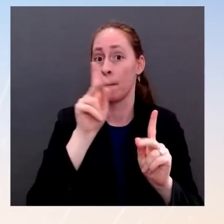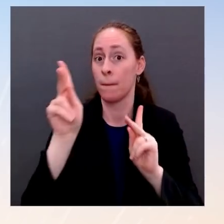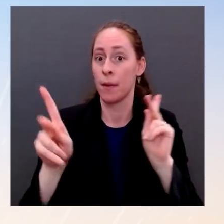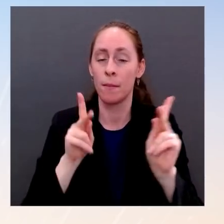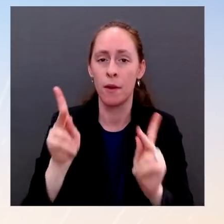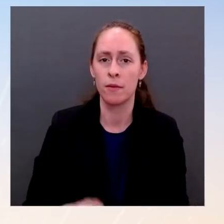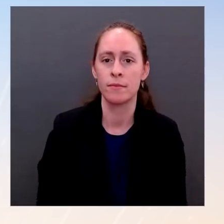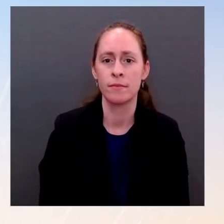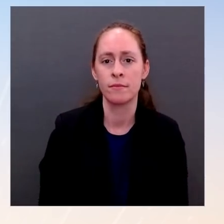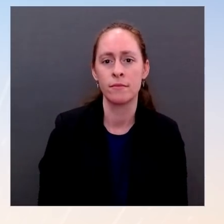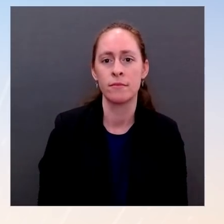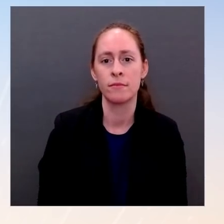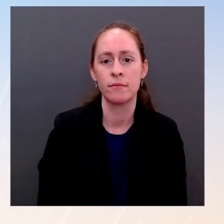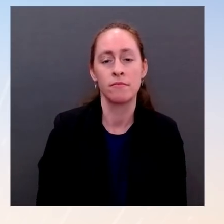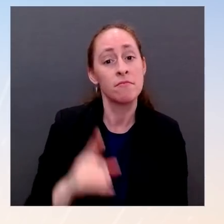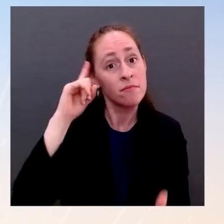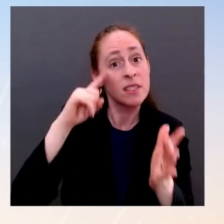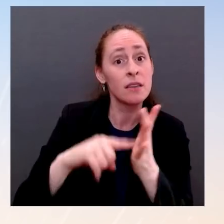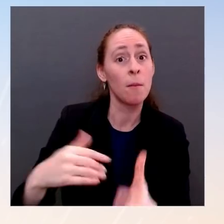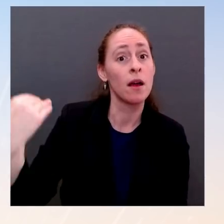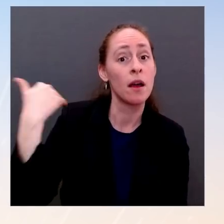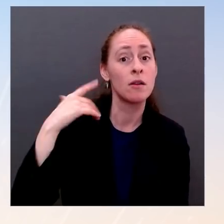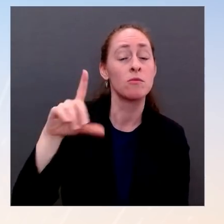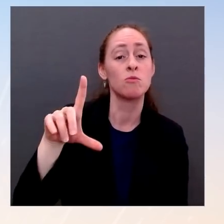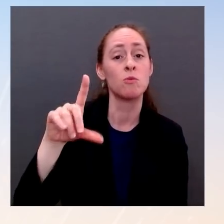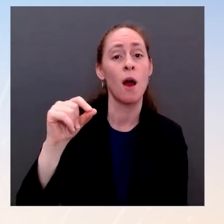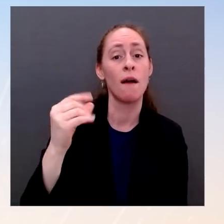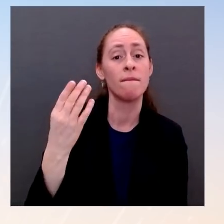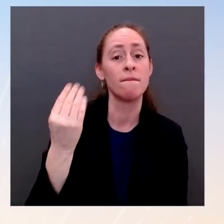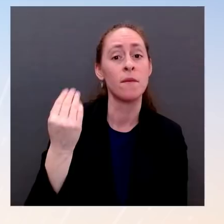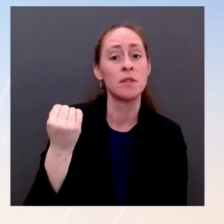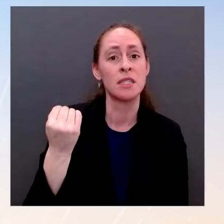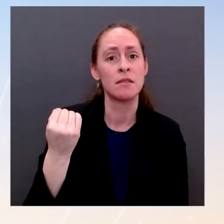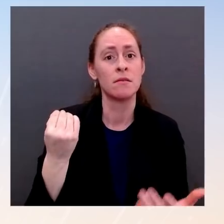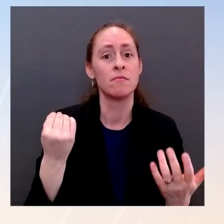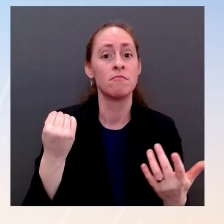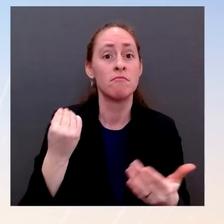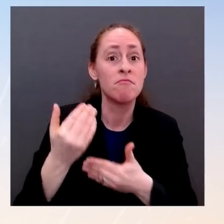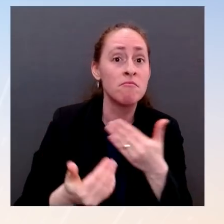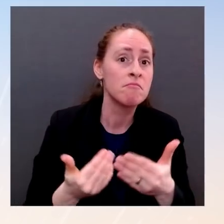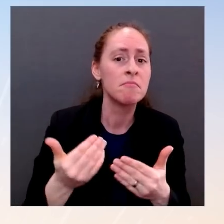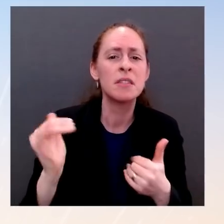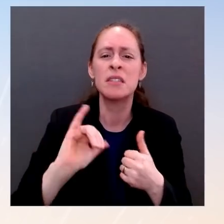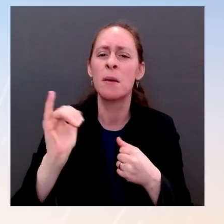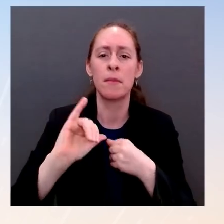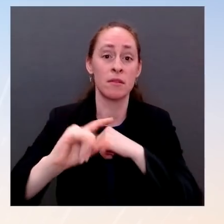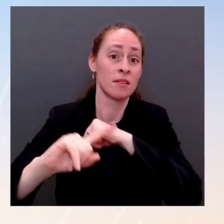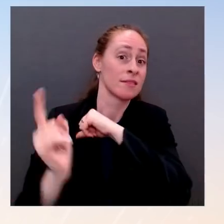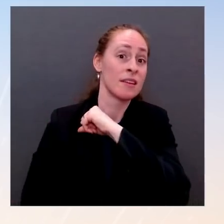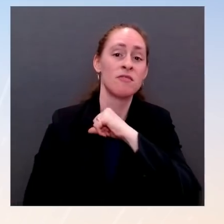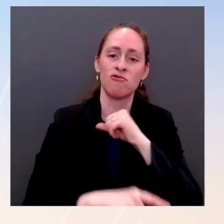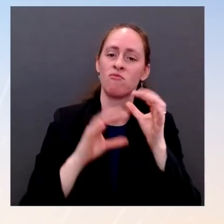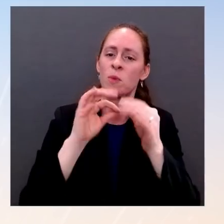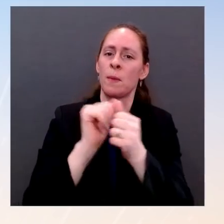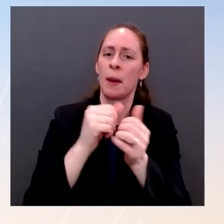is through the financial sector and in areas where Putin needs critical technologies to develop an industrial base.